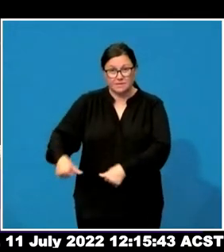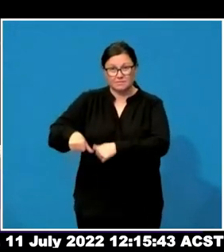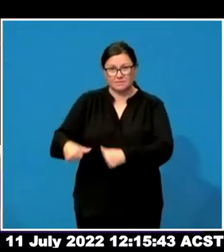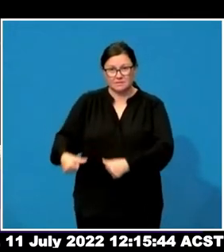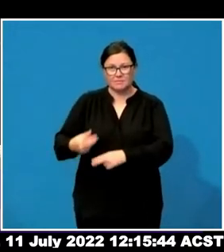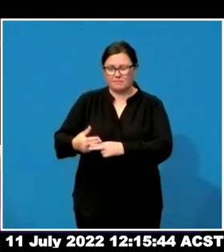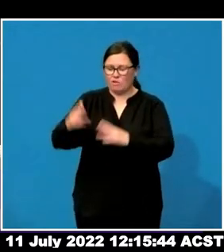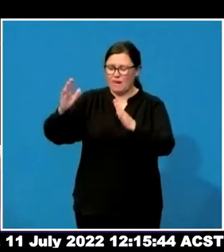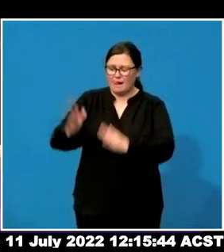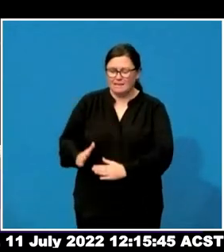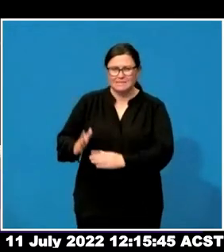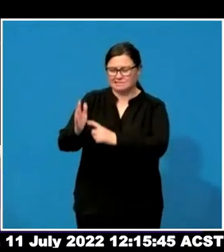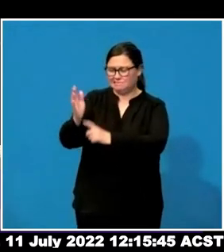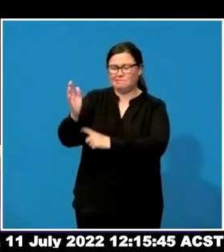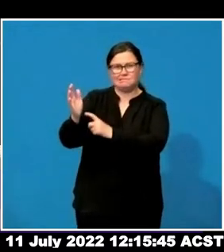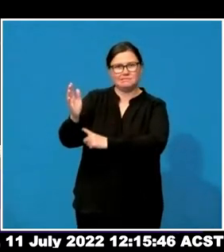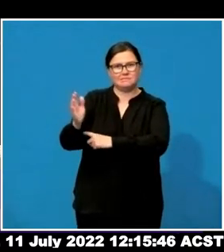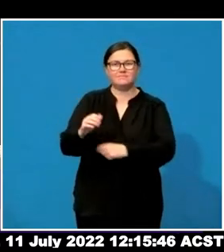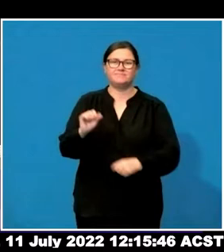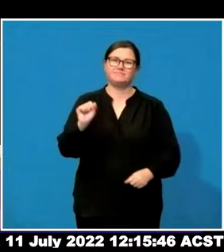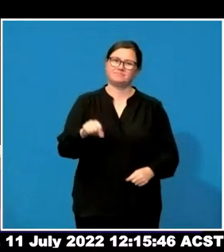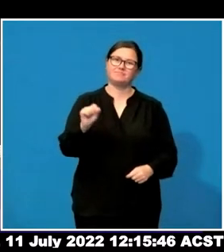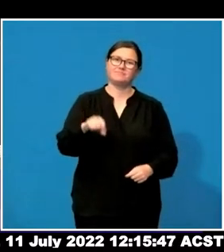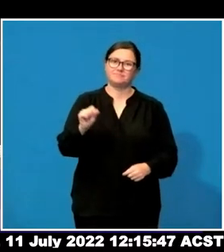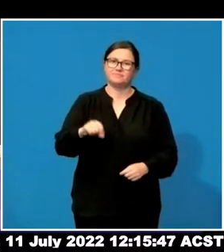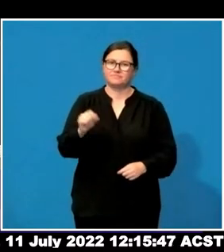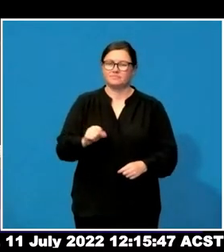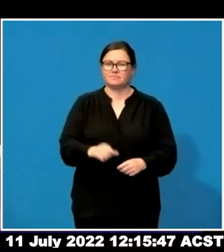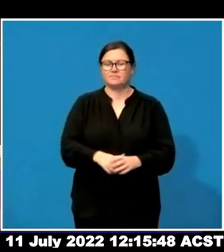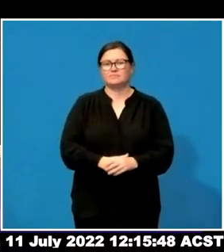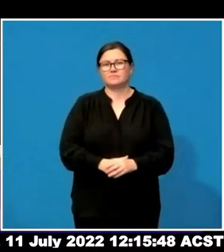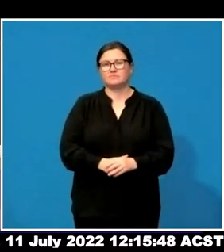Yeah. Yeah. MS TARRAGO: So, what I'm going to do, I'm going to ask the operator to